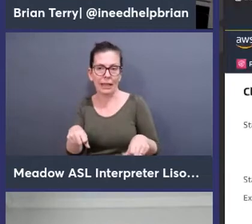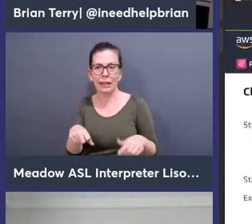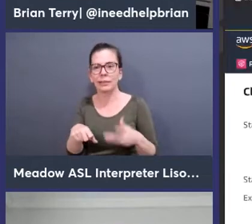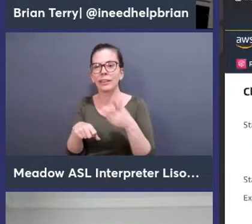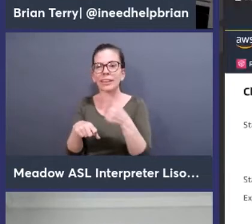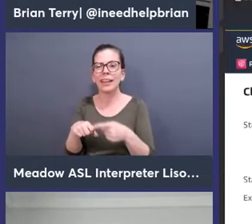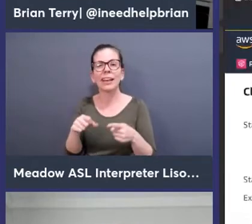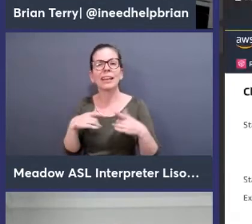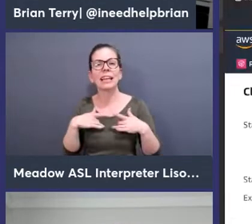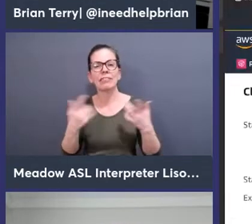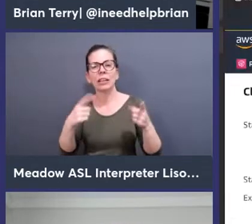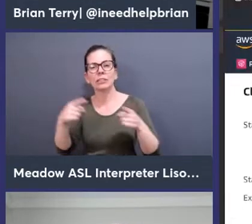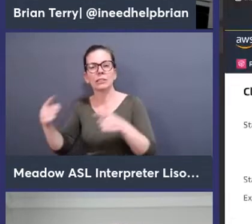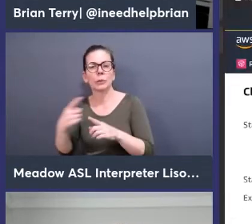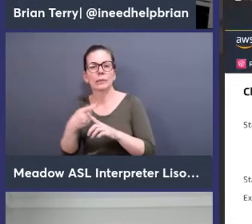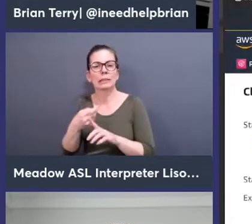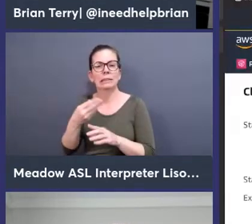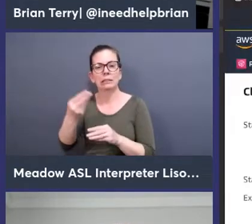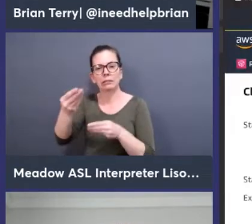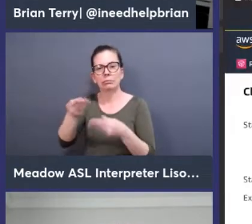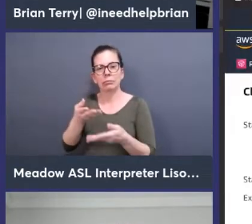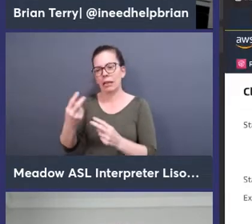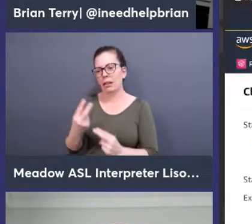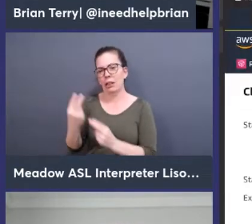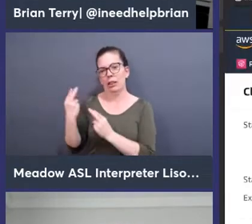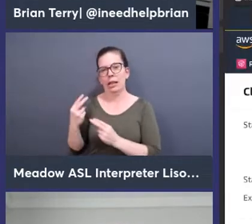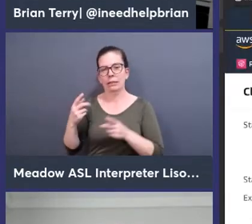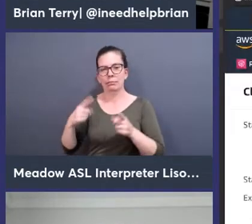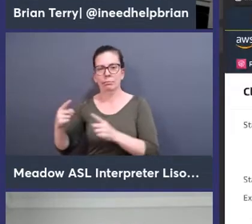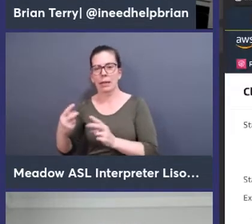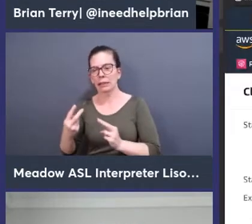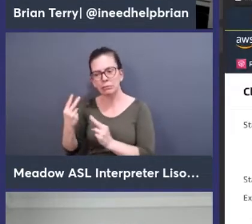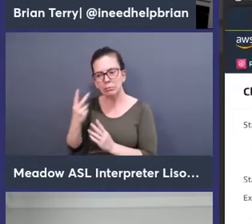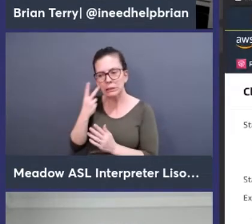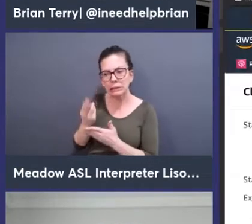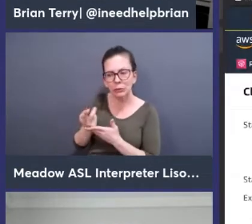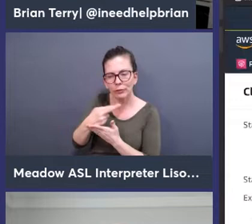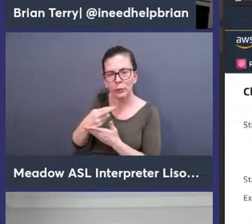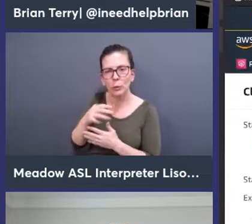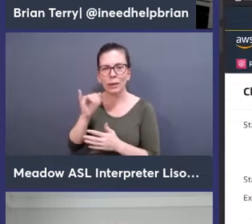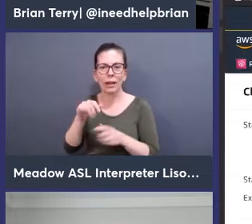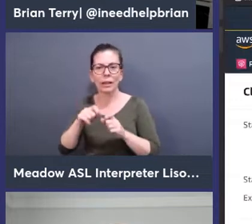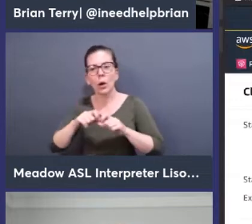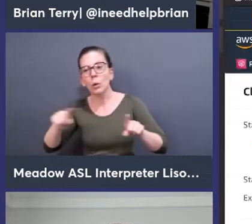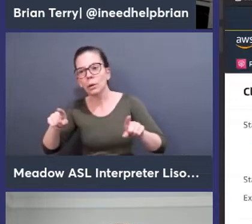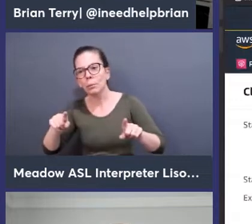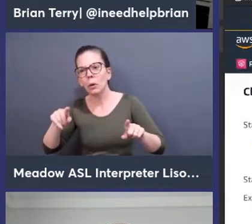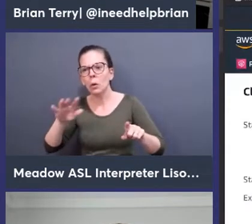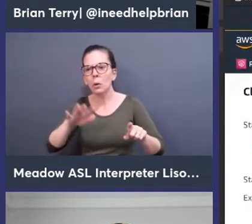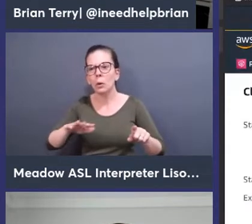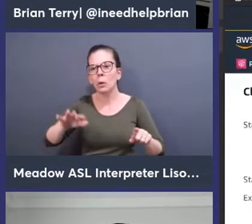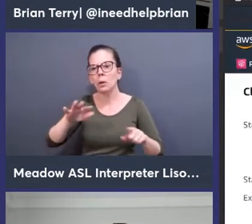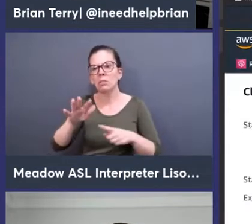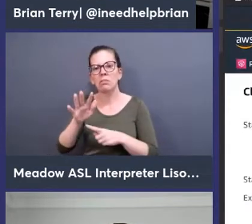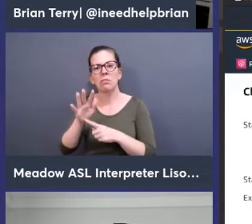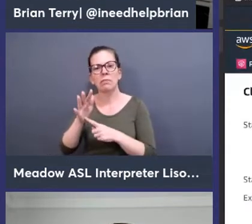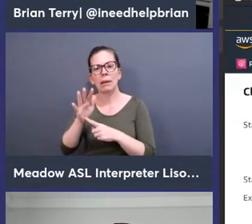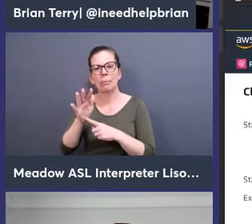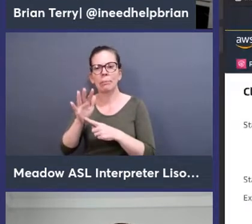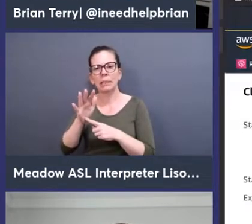what happened in the past so you could kind of like see, probably this was kind and like deployed in about five minutes or more